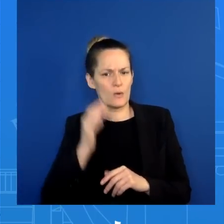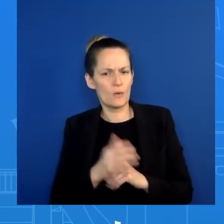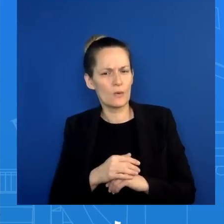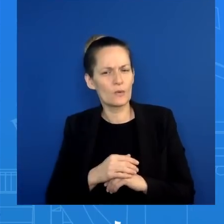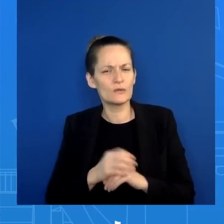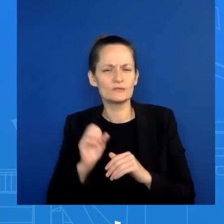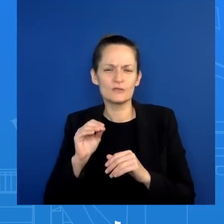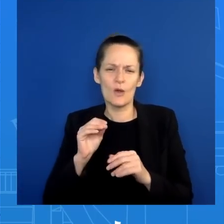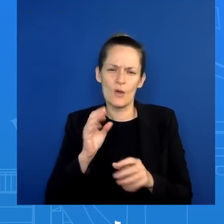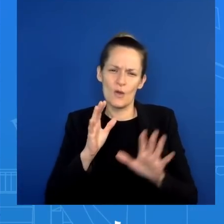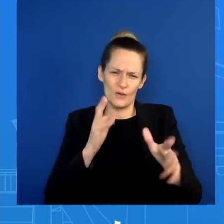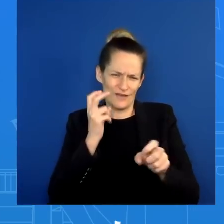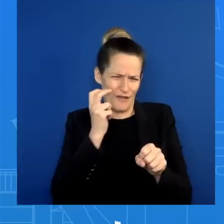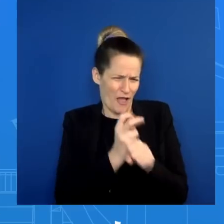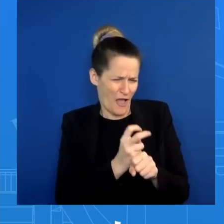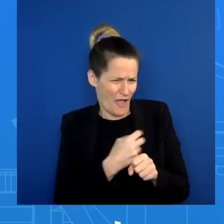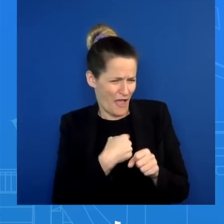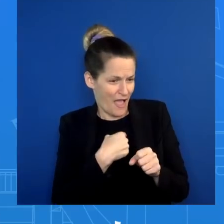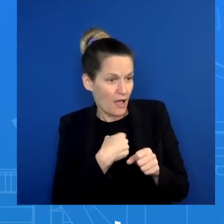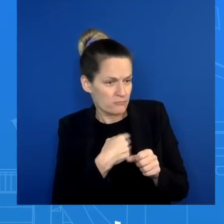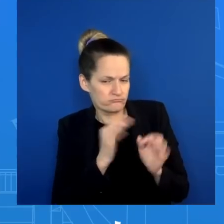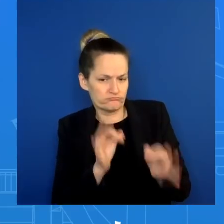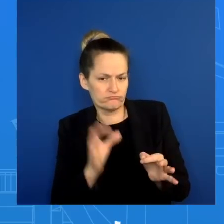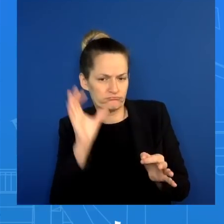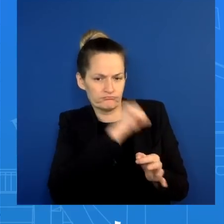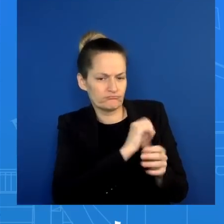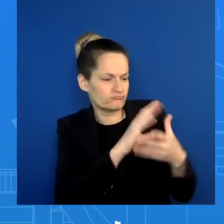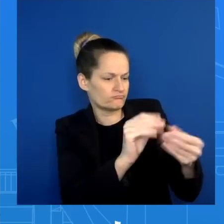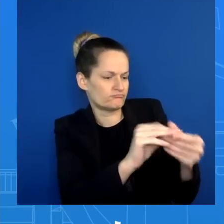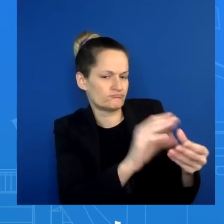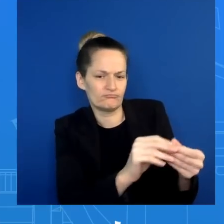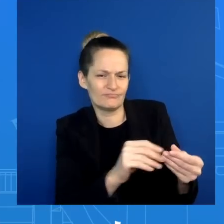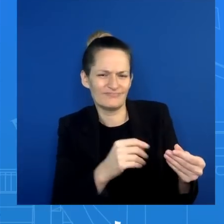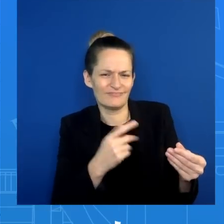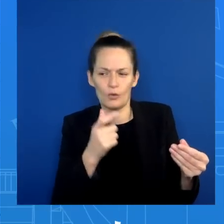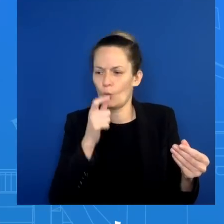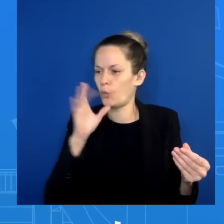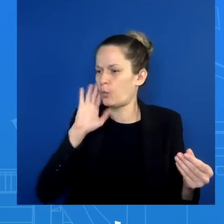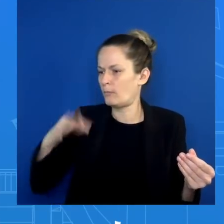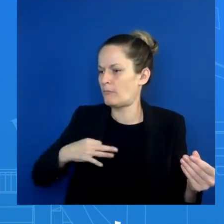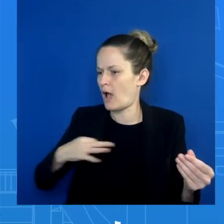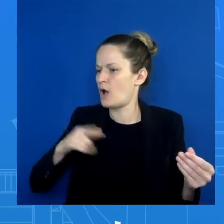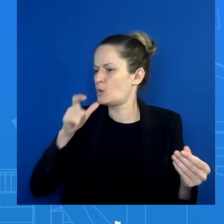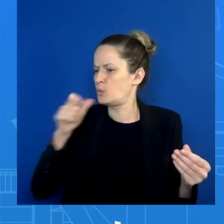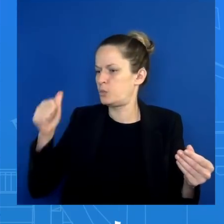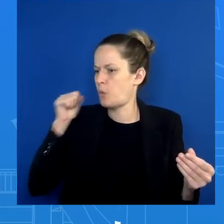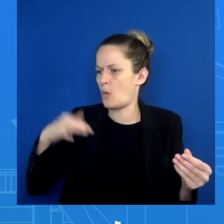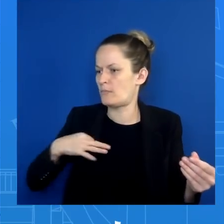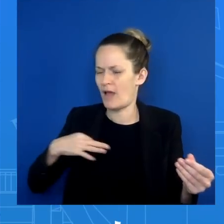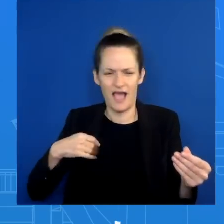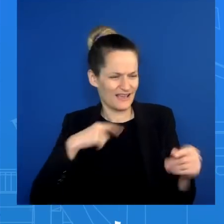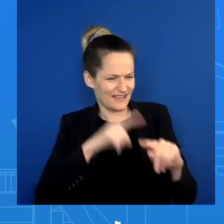It is just hard to say what we can do. What we can do is provide the information and let people know that this exists.